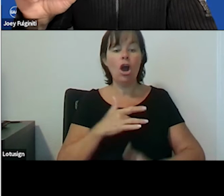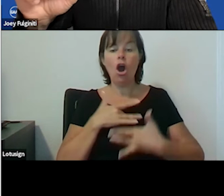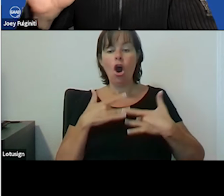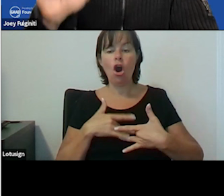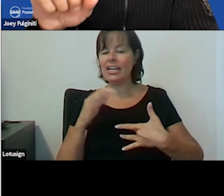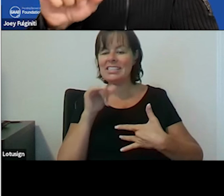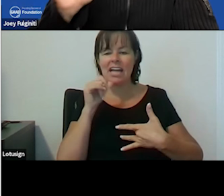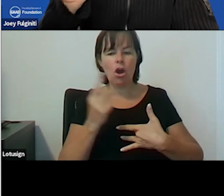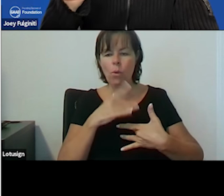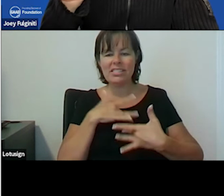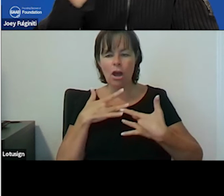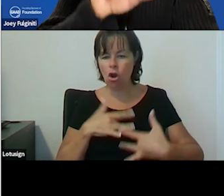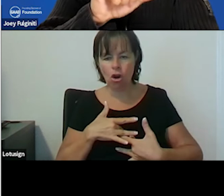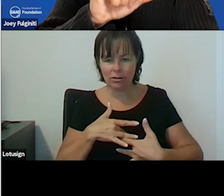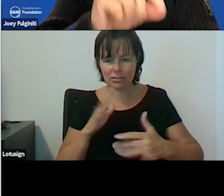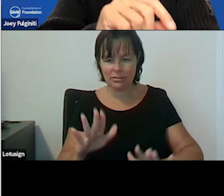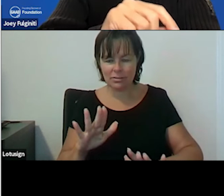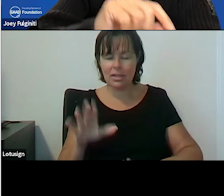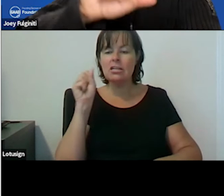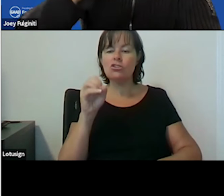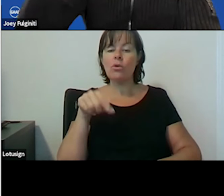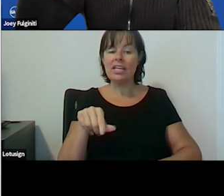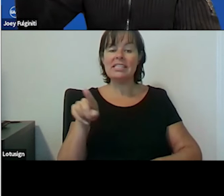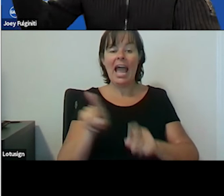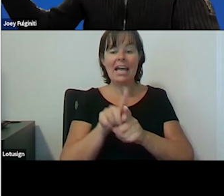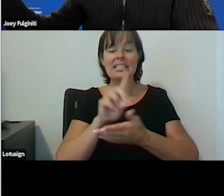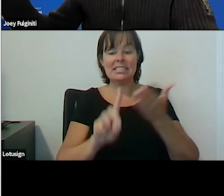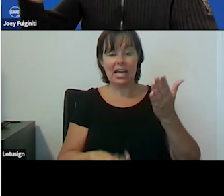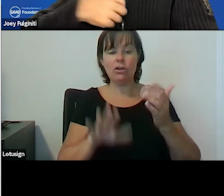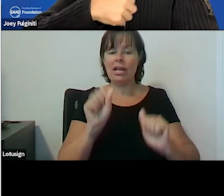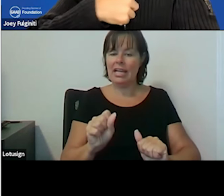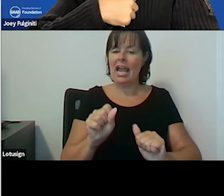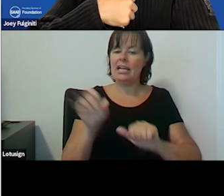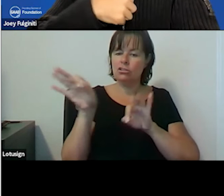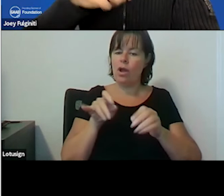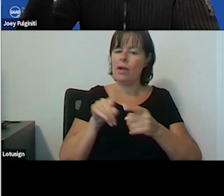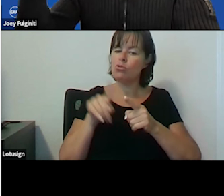and so this as a designer now can describe to the developer what our intent is if the